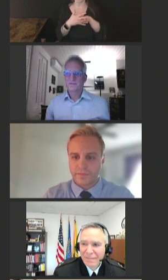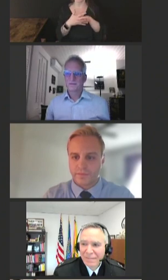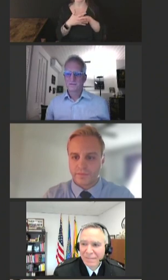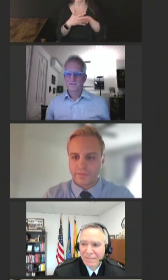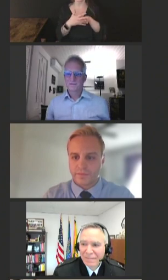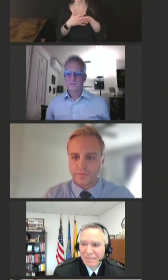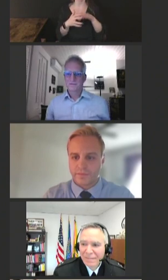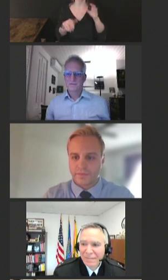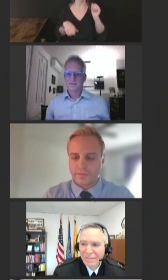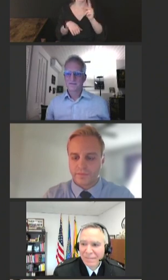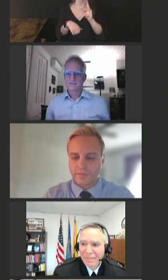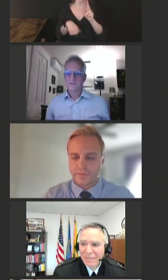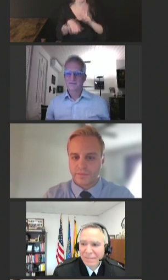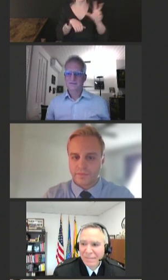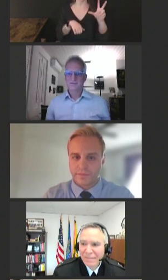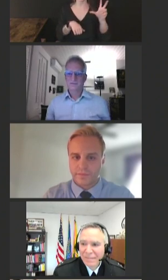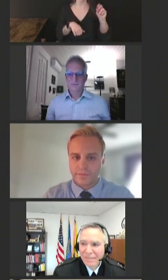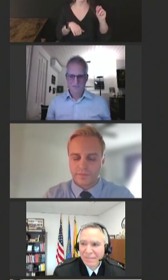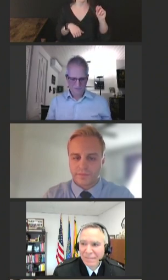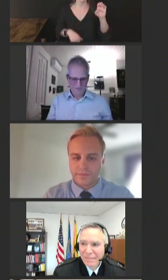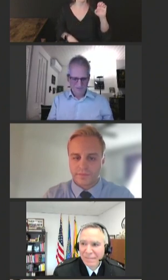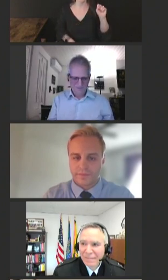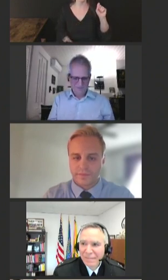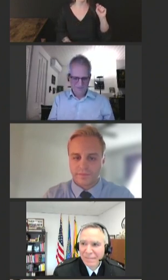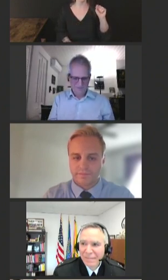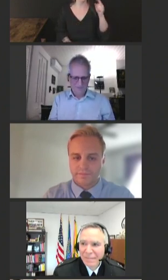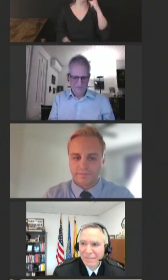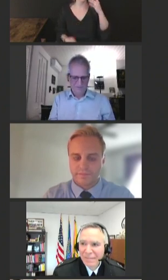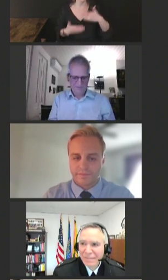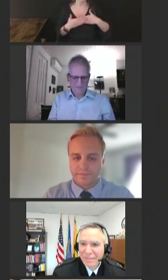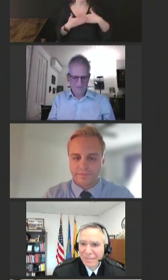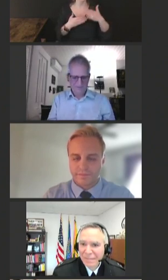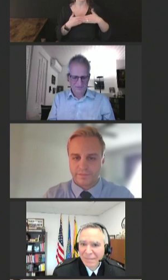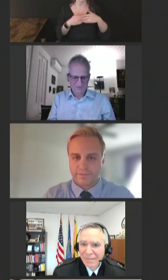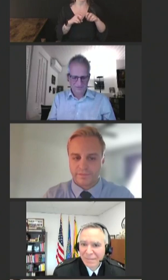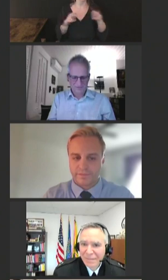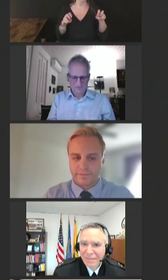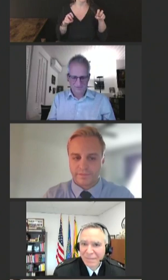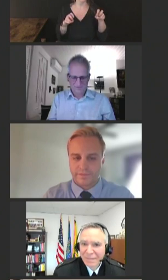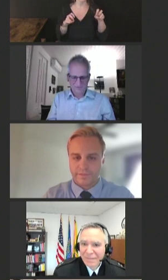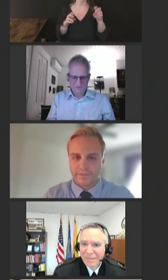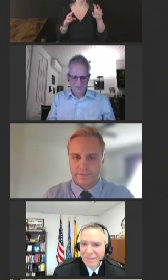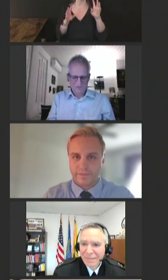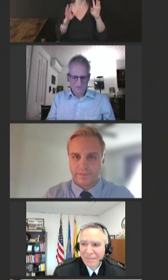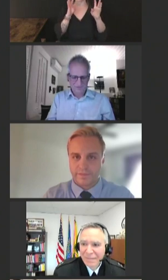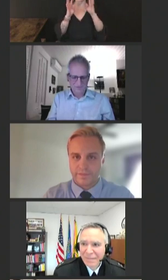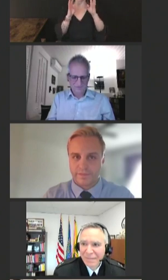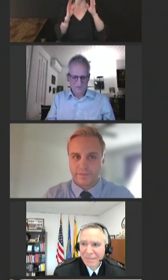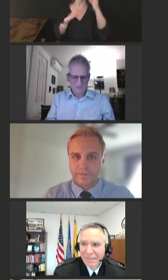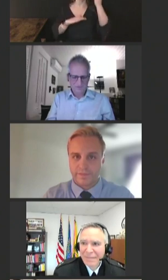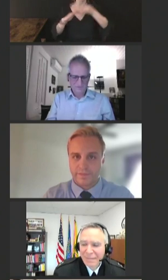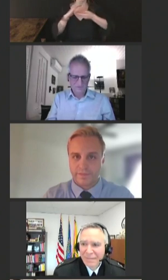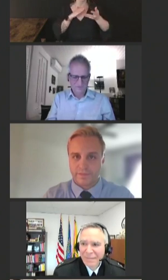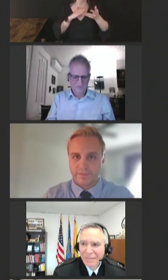eastern time for our next panel, Innovation Insights Progress on Preventing RSV. Thank